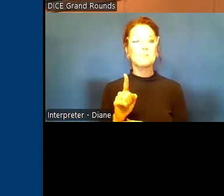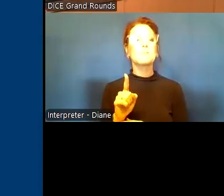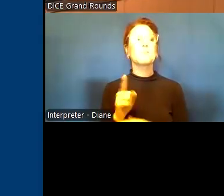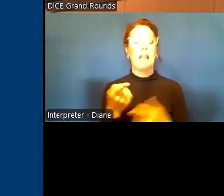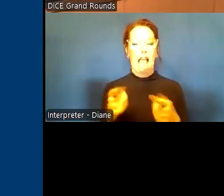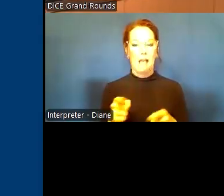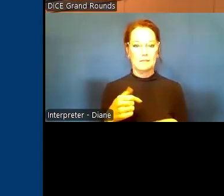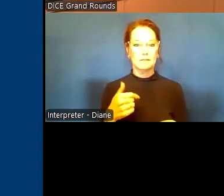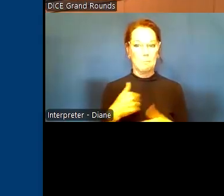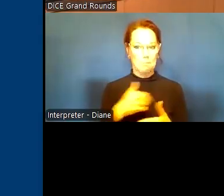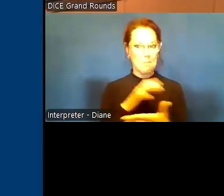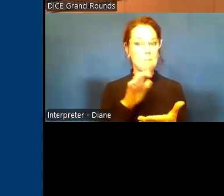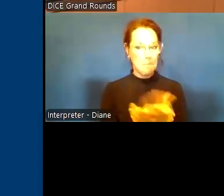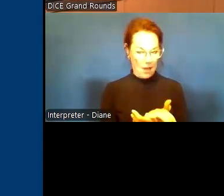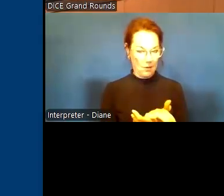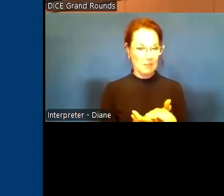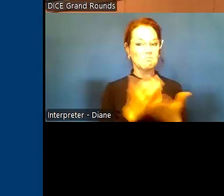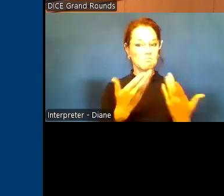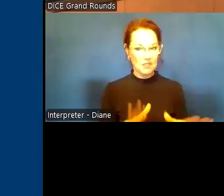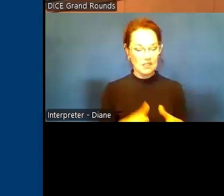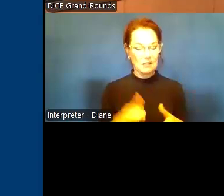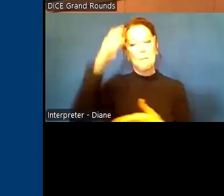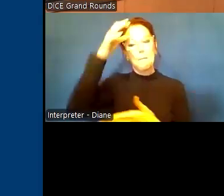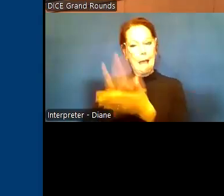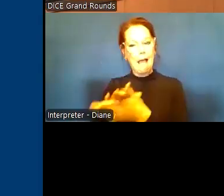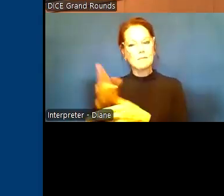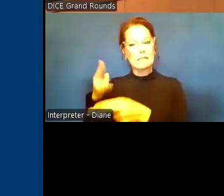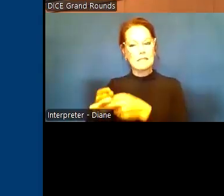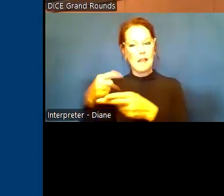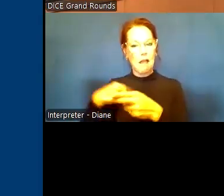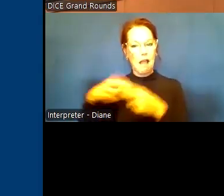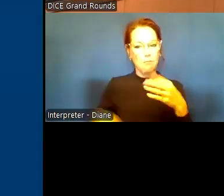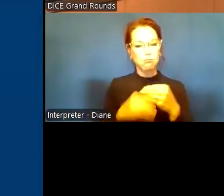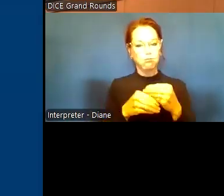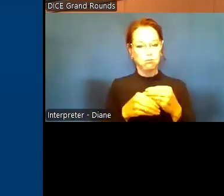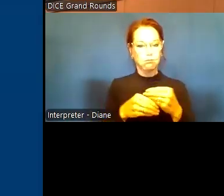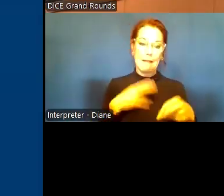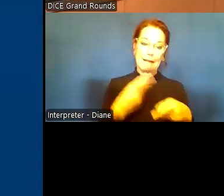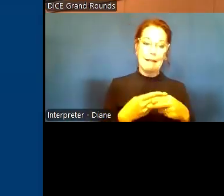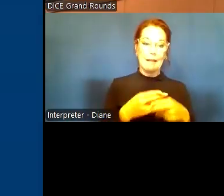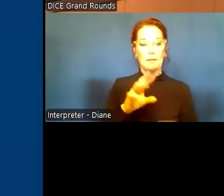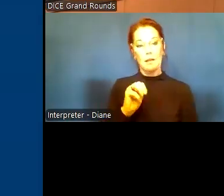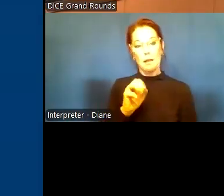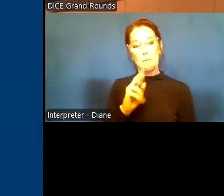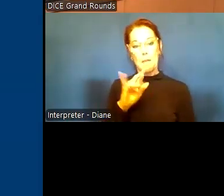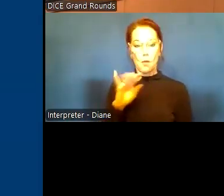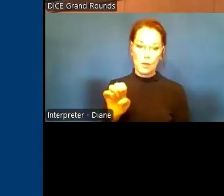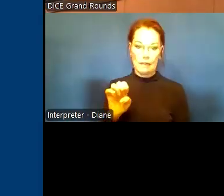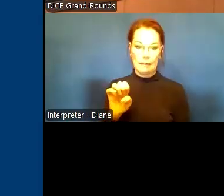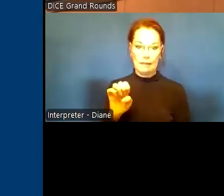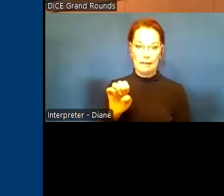uh I adopted my husband's name lovingly so so I was called Marie bolinsky hich disappeared and